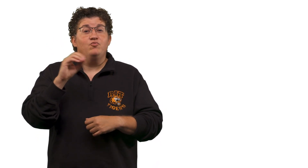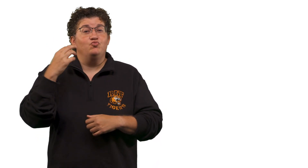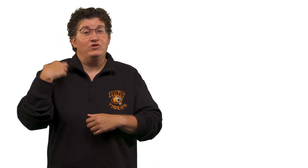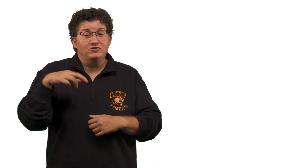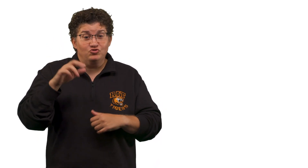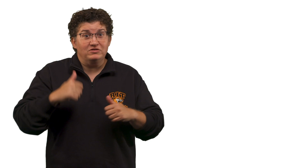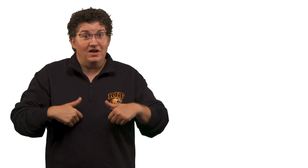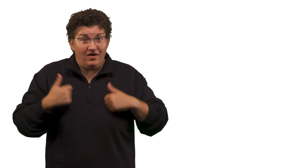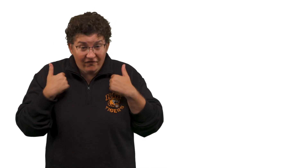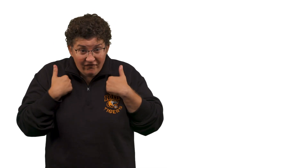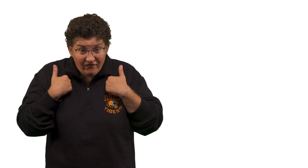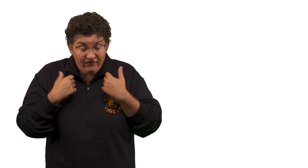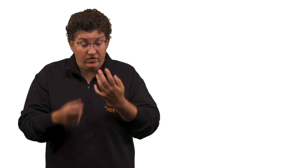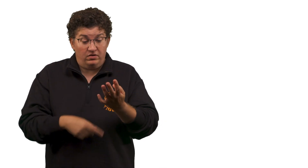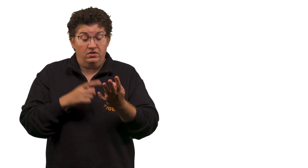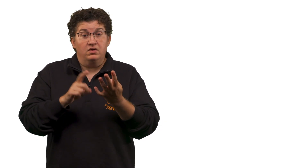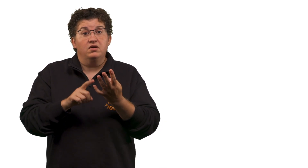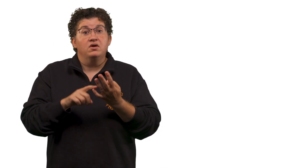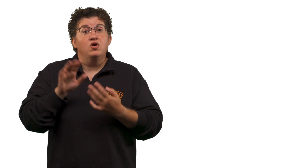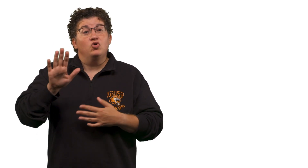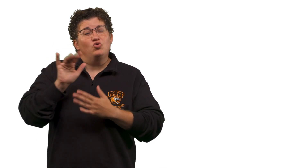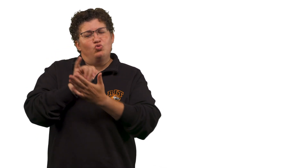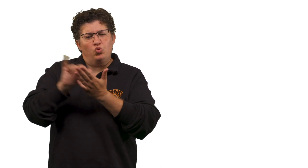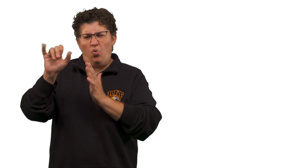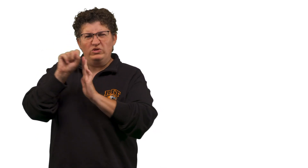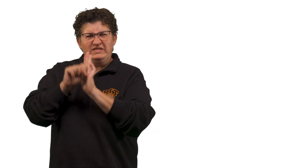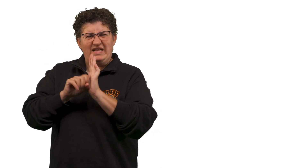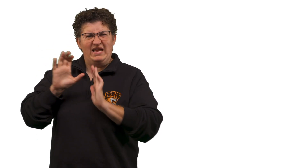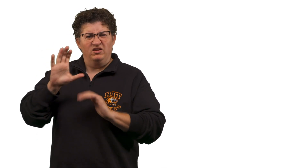Spirituality and Religious Life at RIT